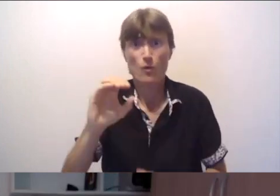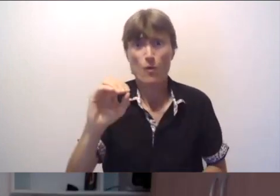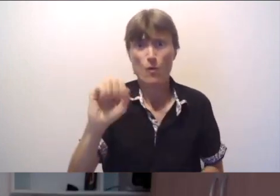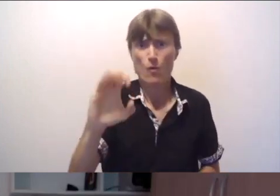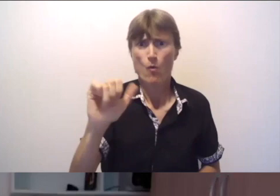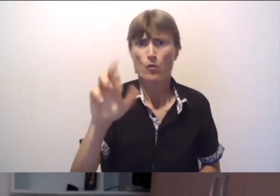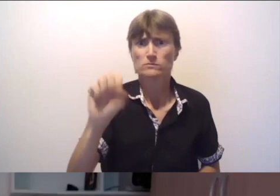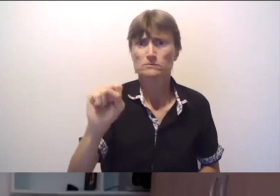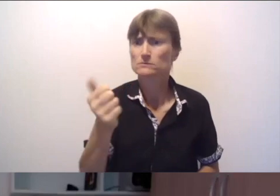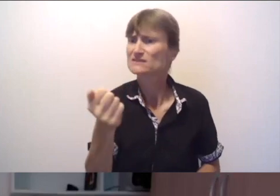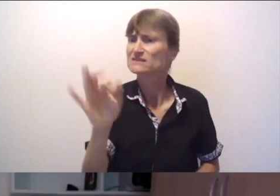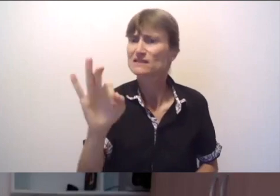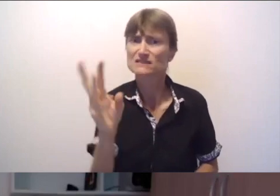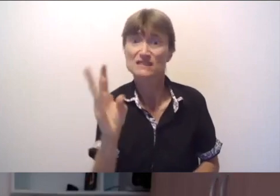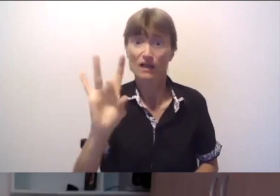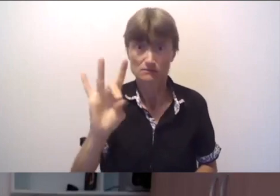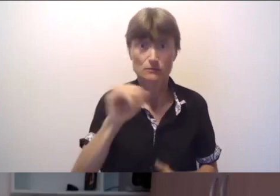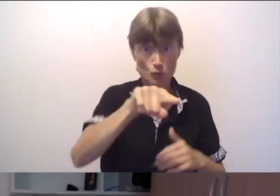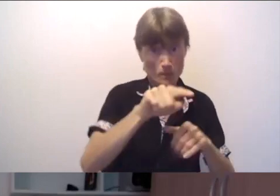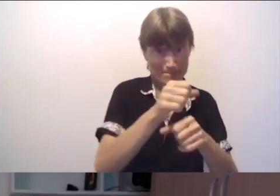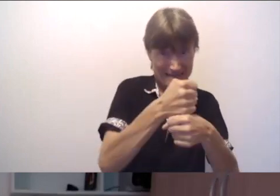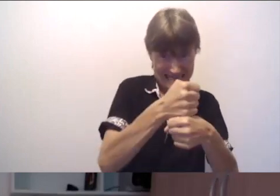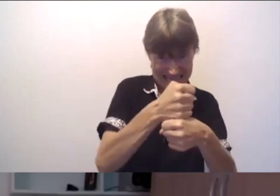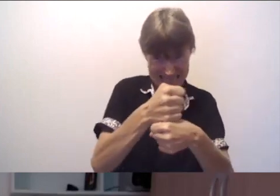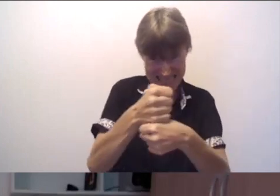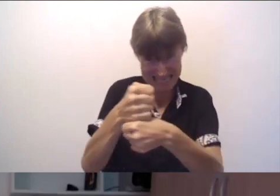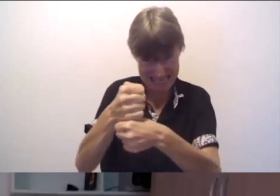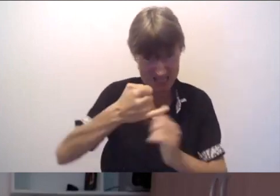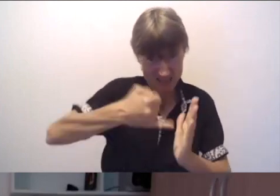and during the making of this work after the sort of increased attention on ryan